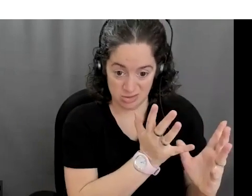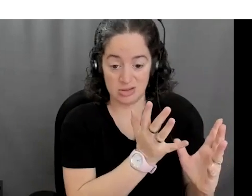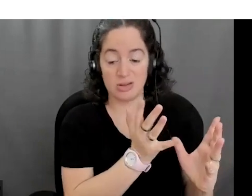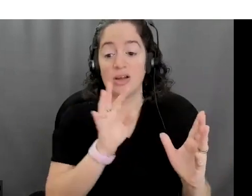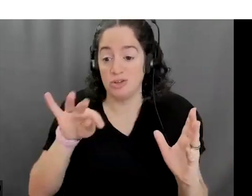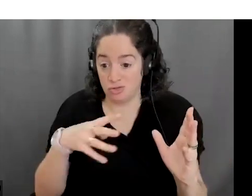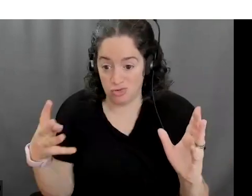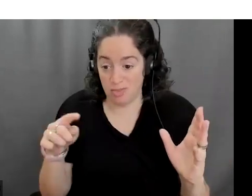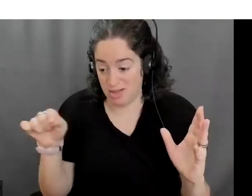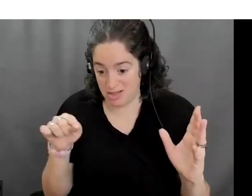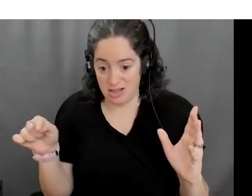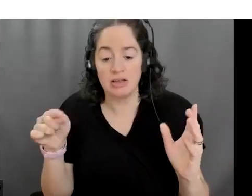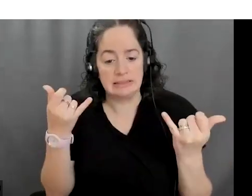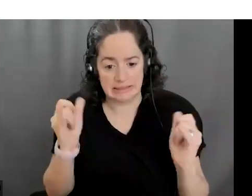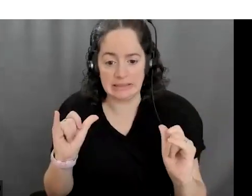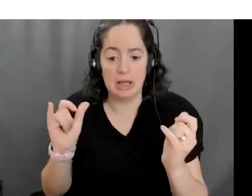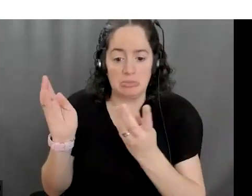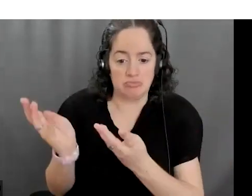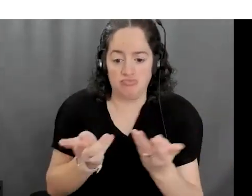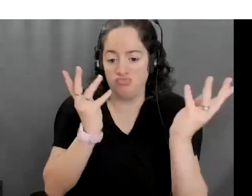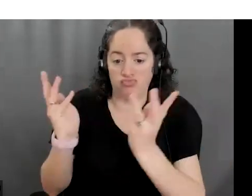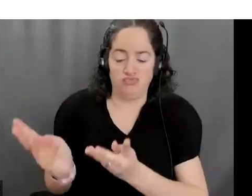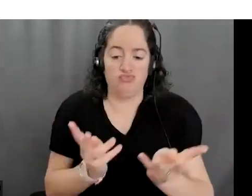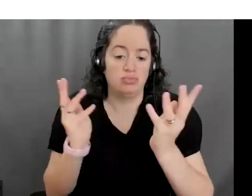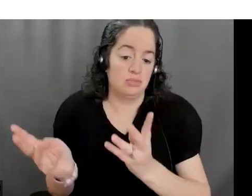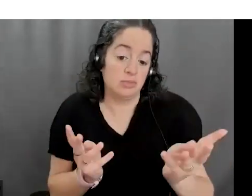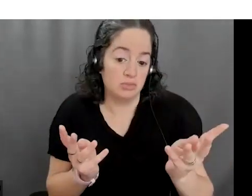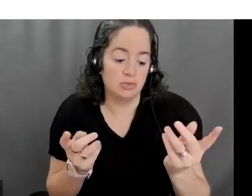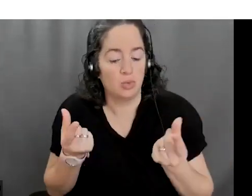The way we ended up implementing this is as two separate tables,